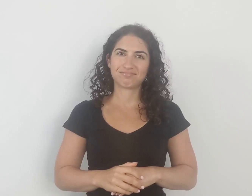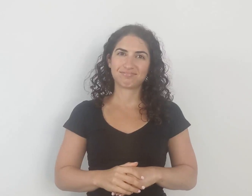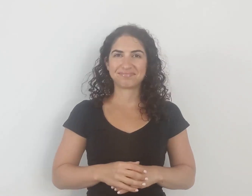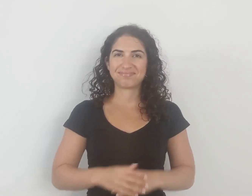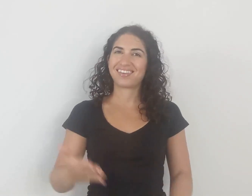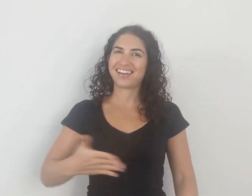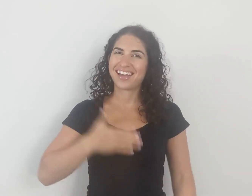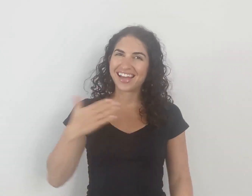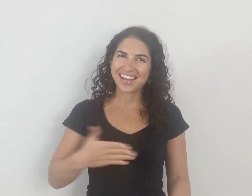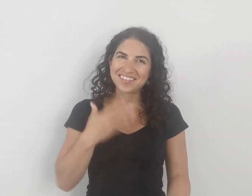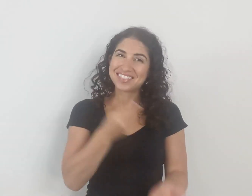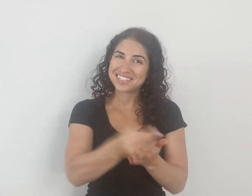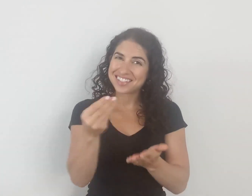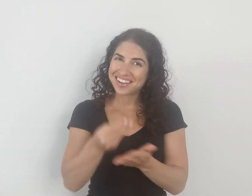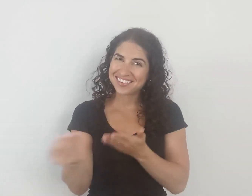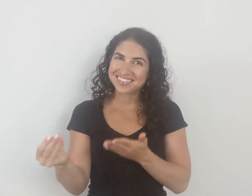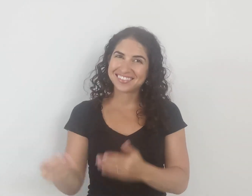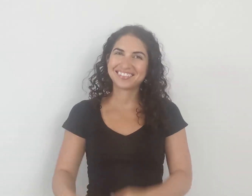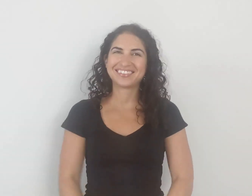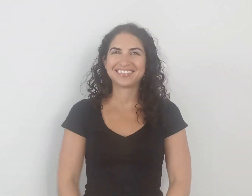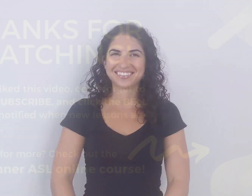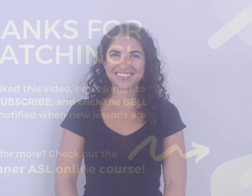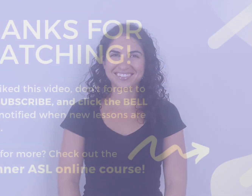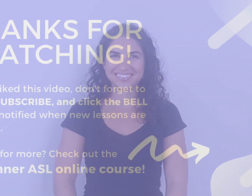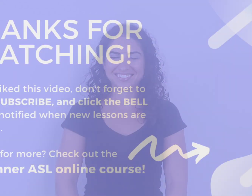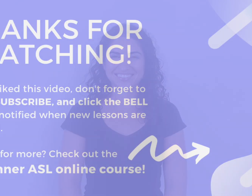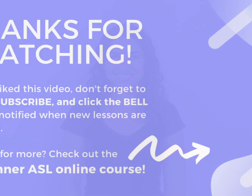Happy shopping!